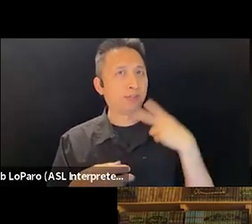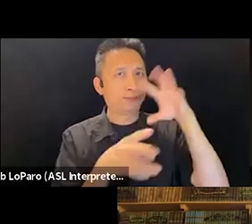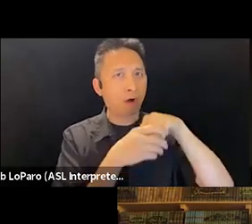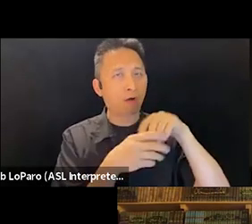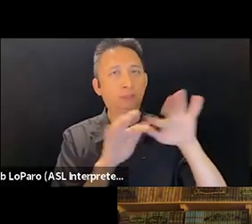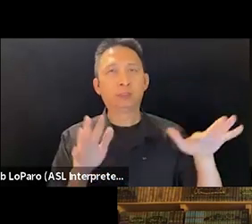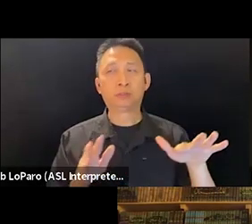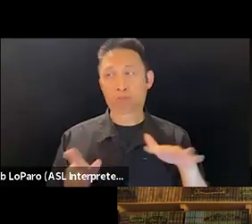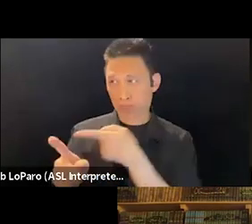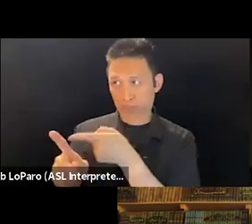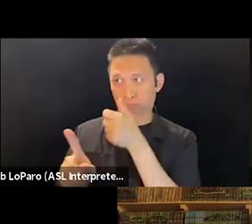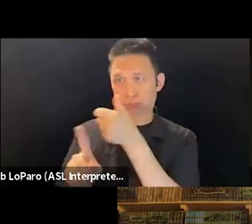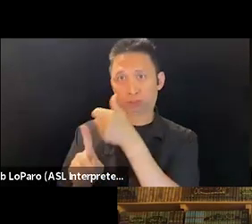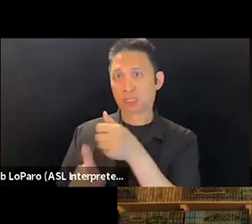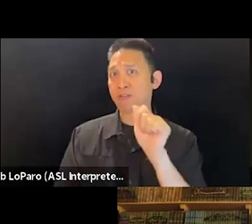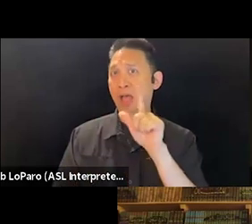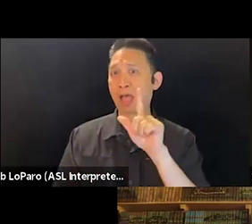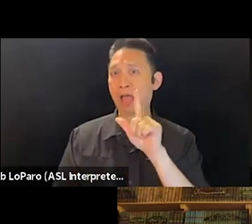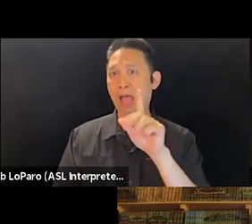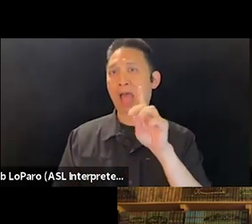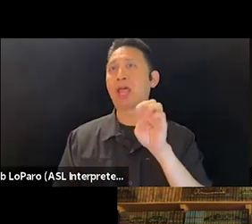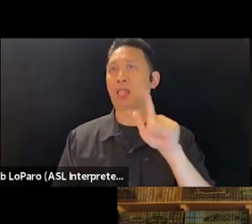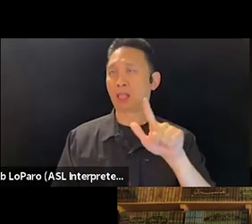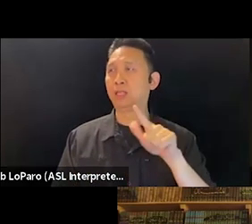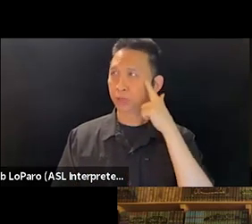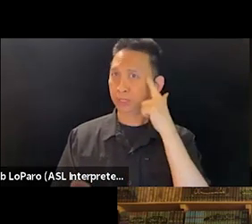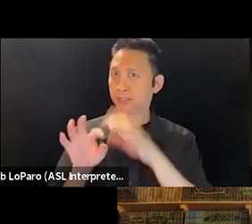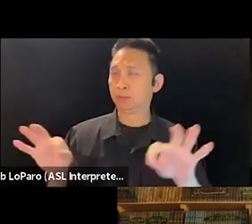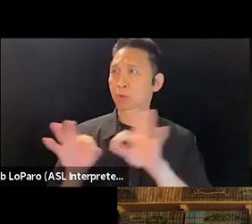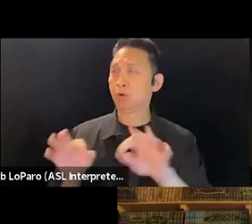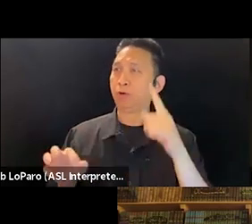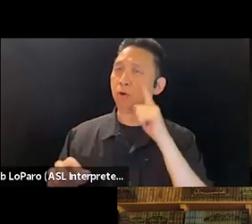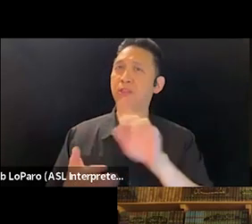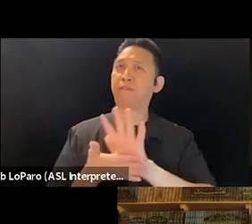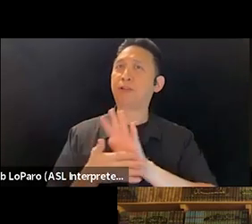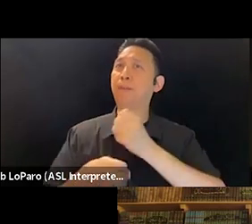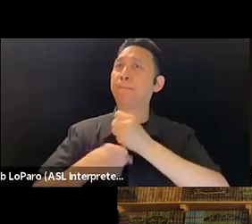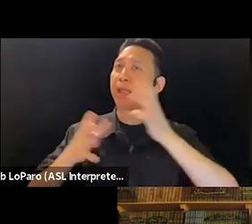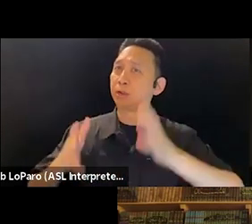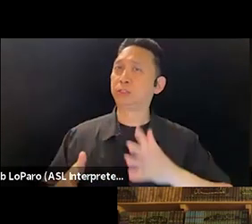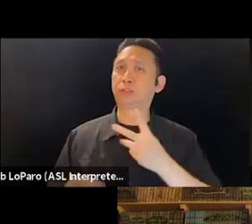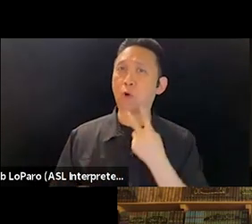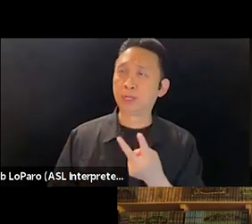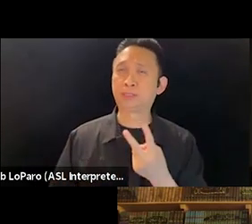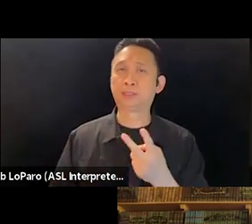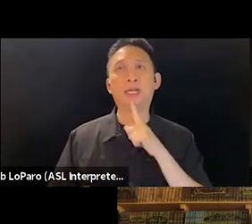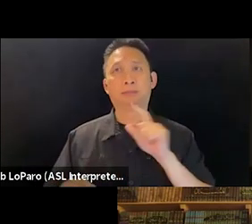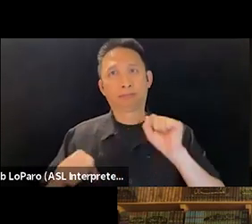should it be in general for the filmmaker's voice and the continuity of the filmmaker making a film.